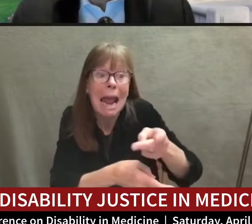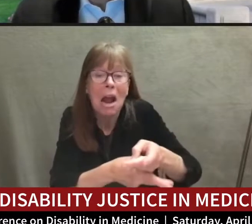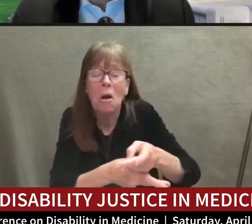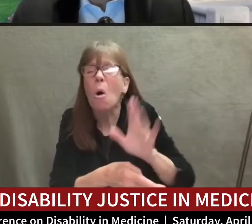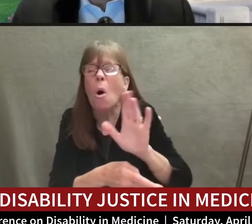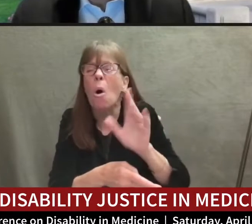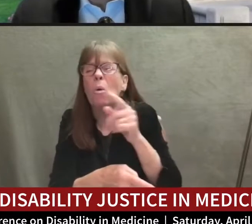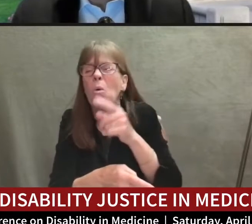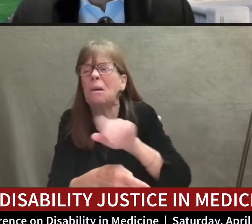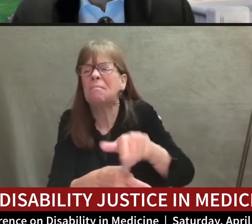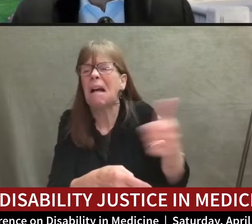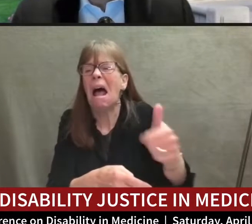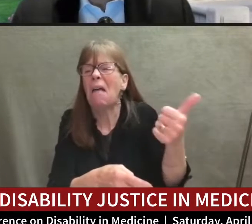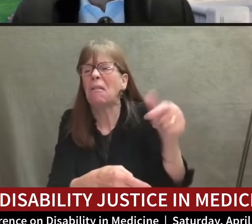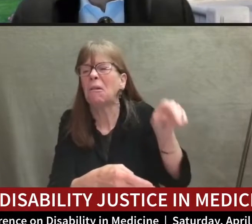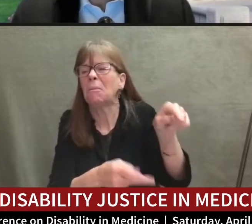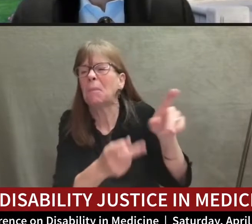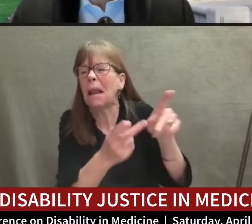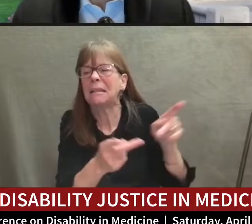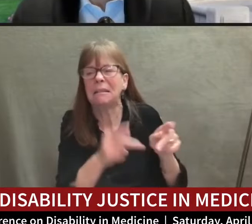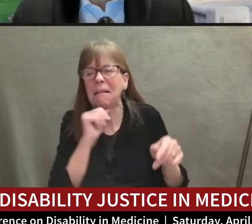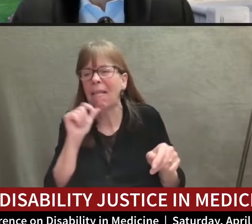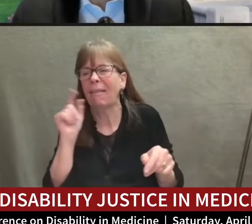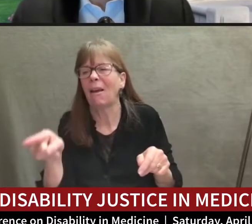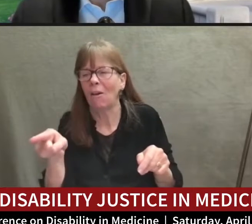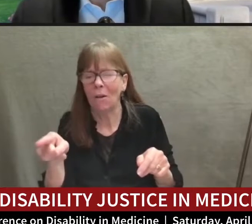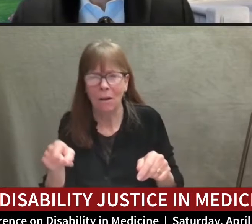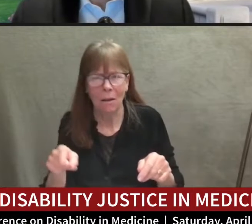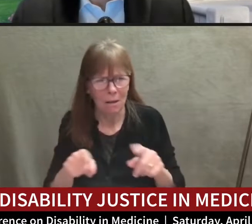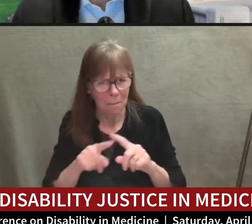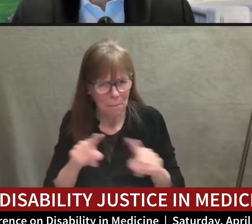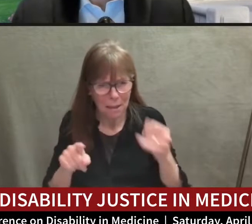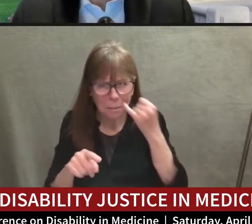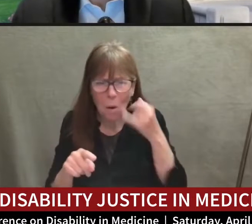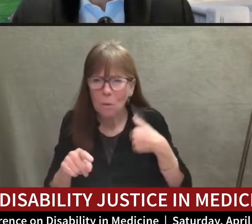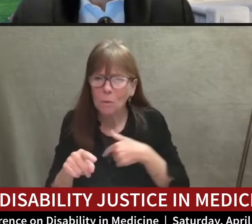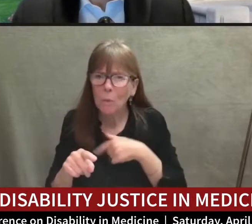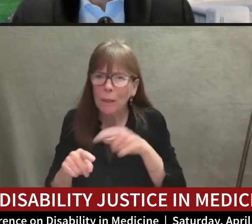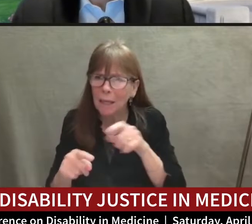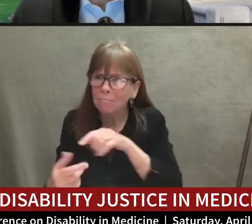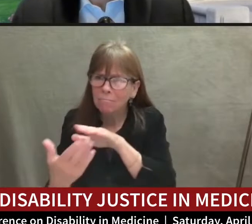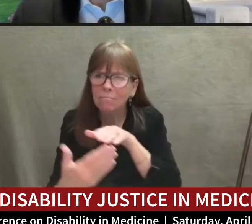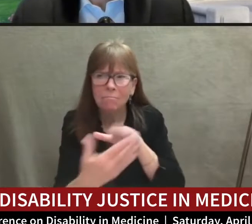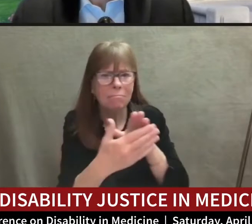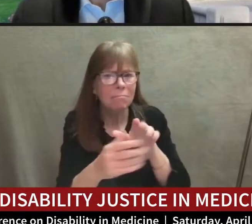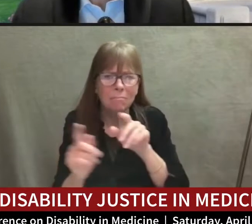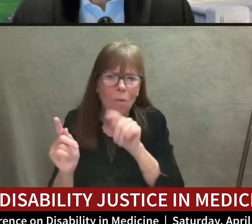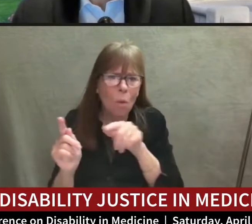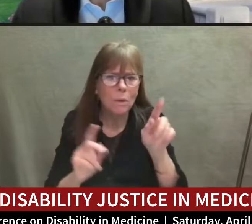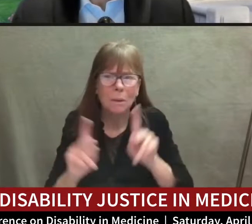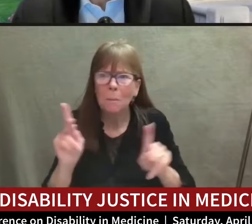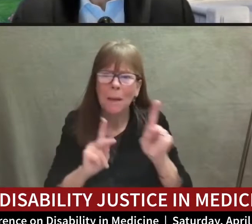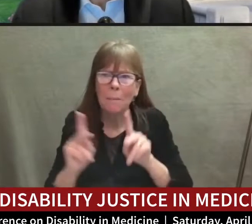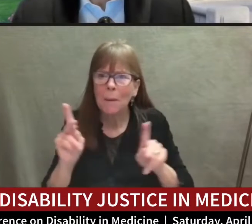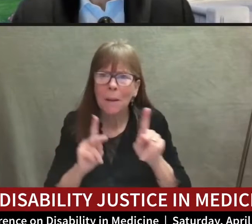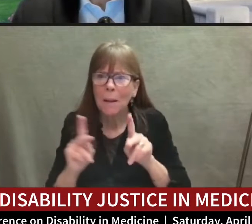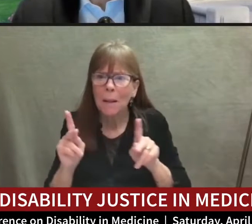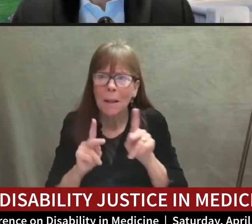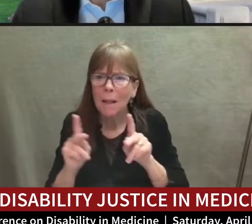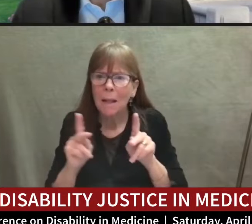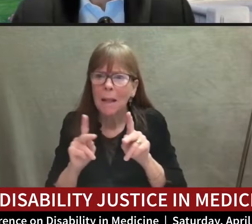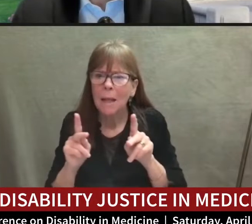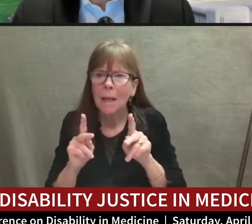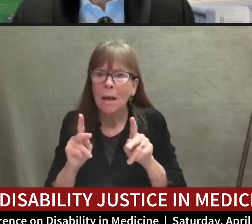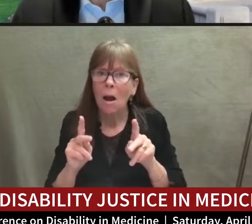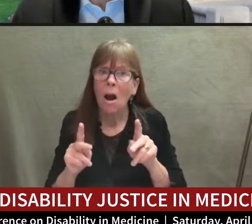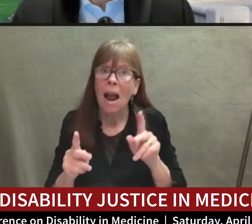settings, but what if we were to talk to people who have been through these settings and have been